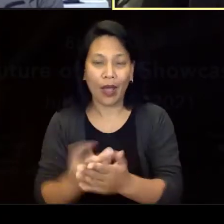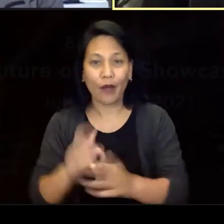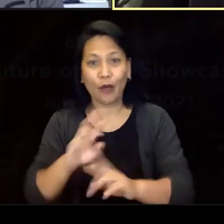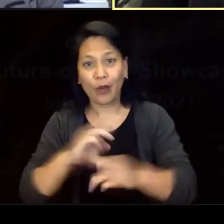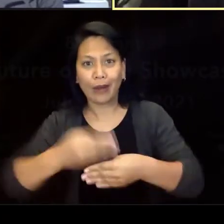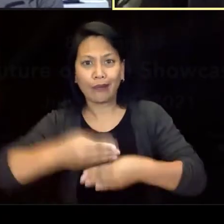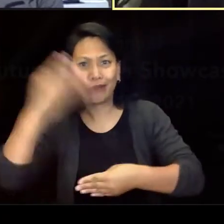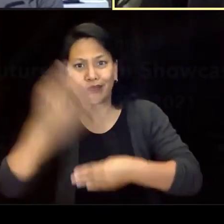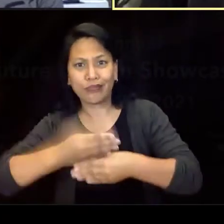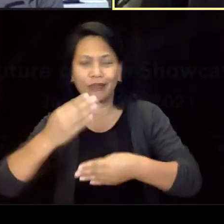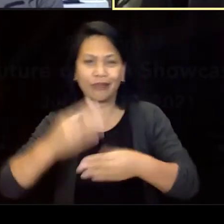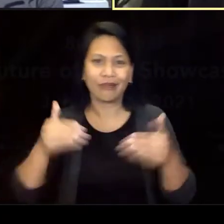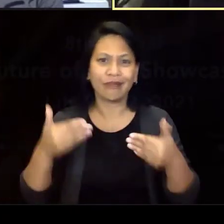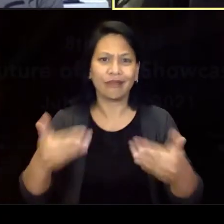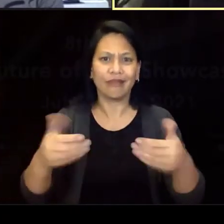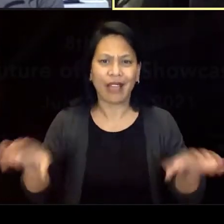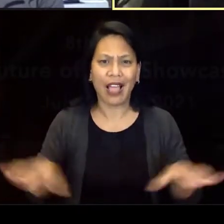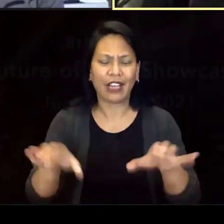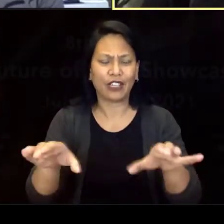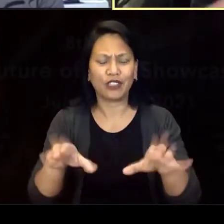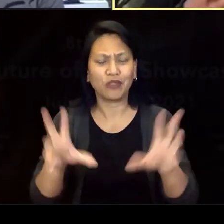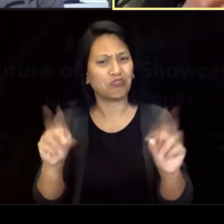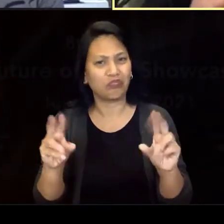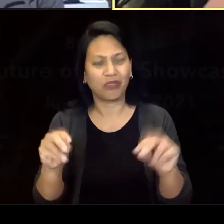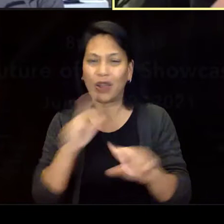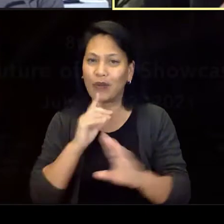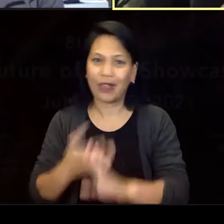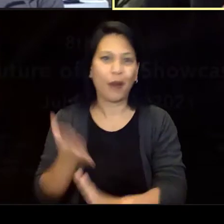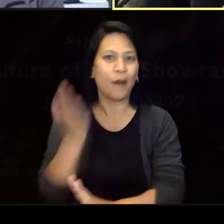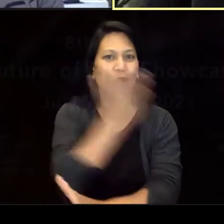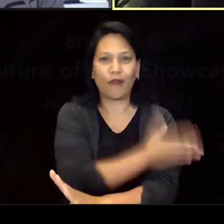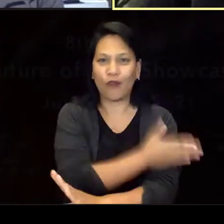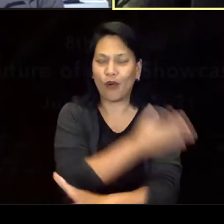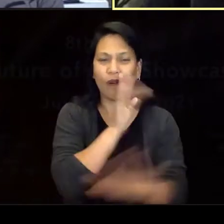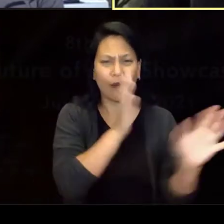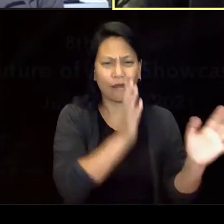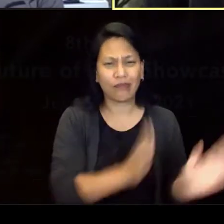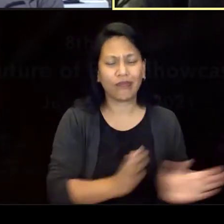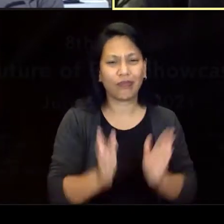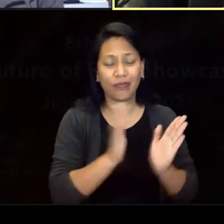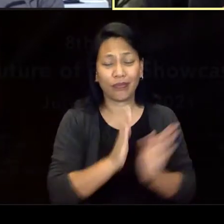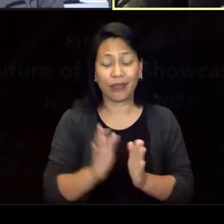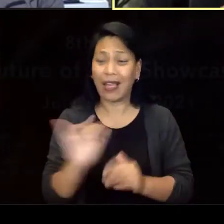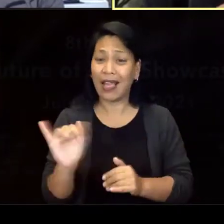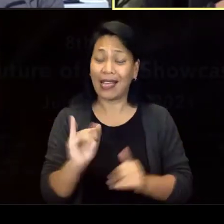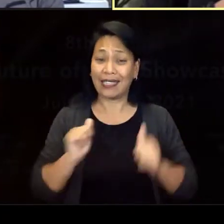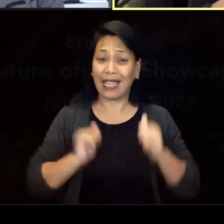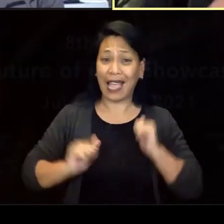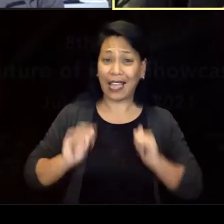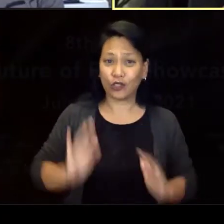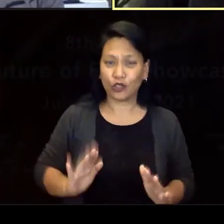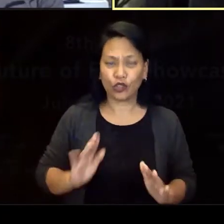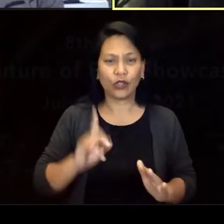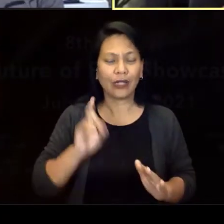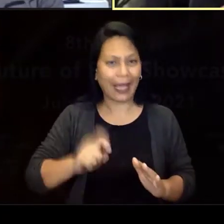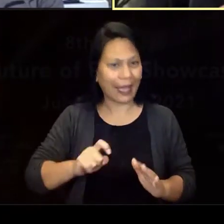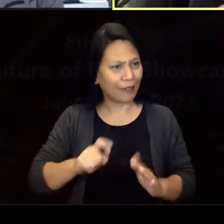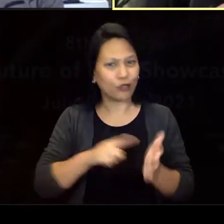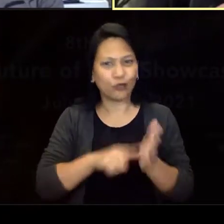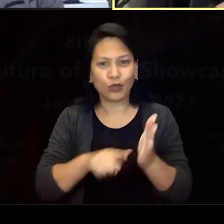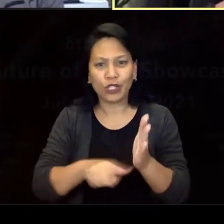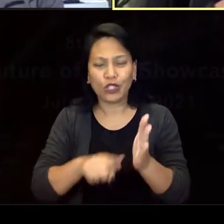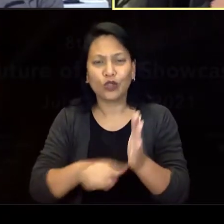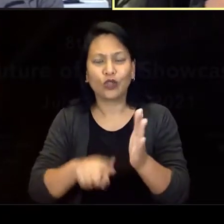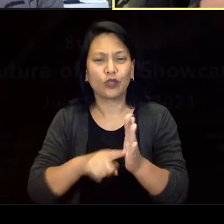it's really like, there's just so much work as an actor that goes into research, that goes